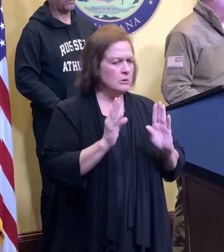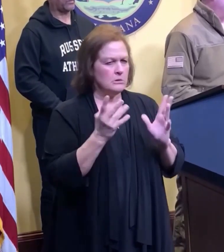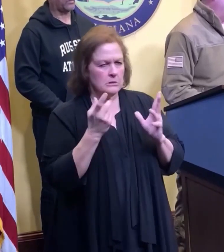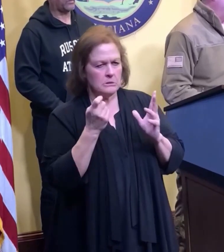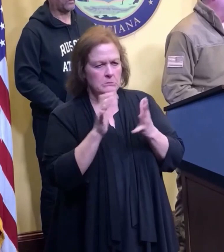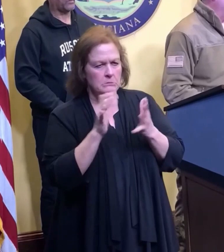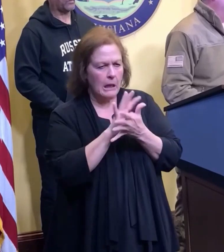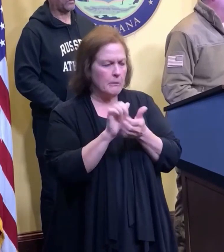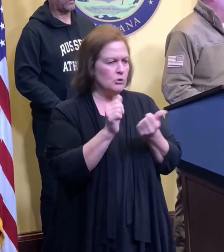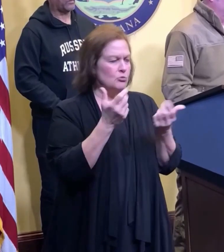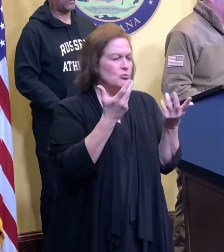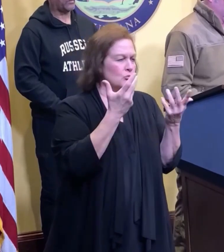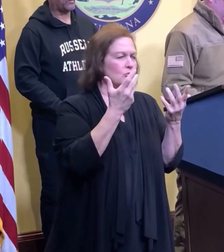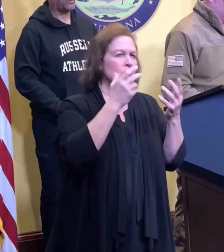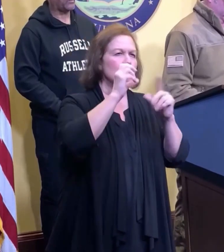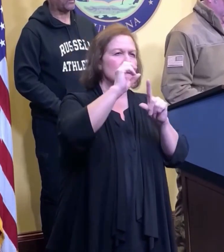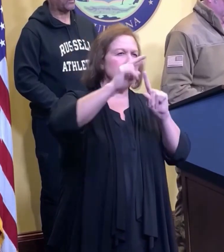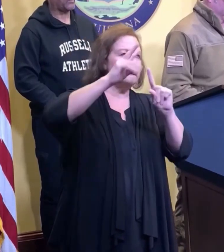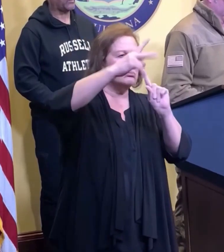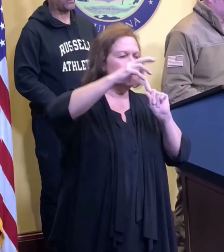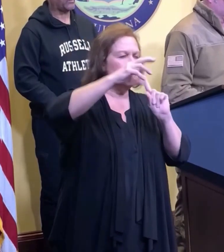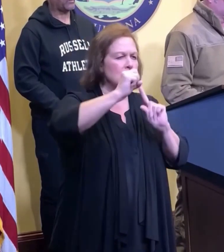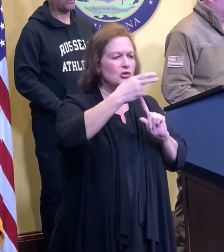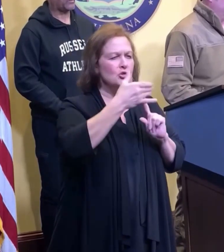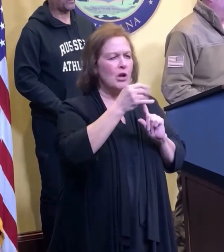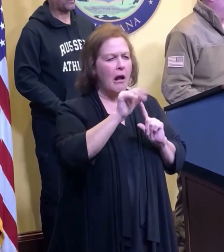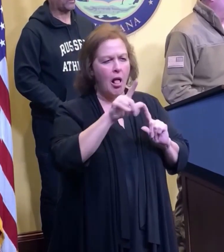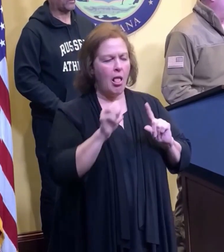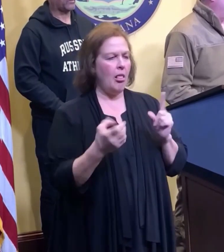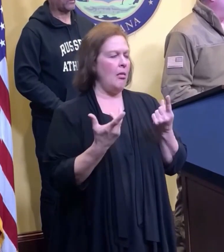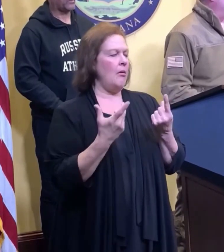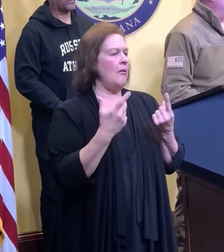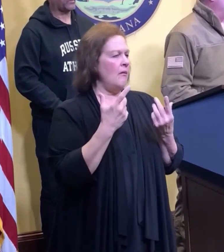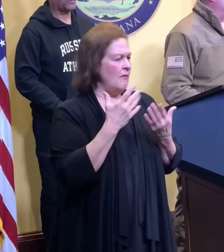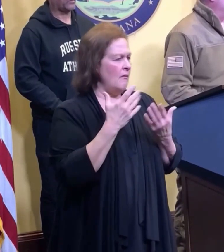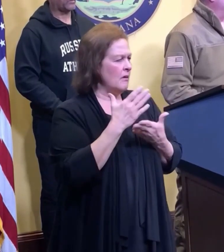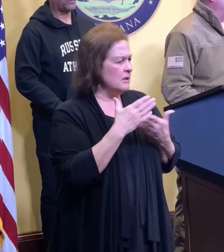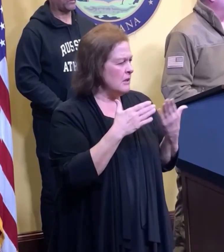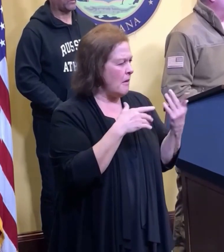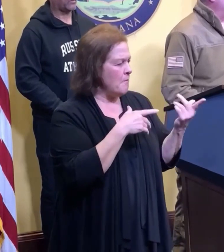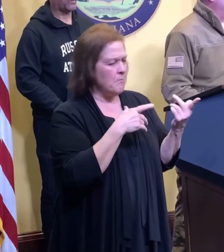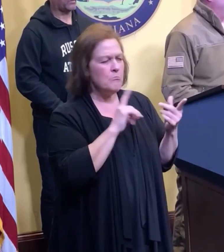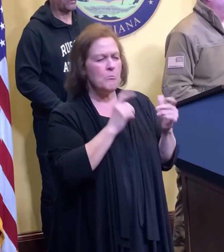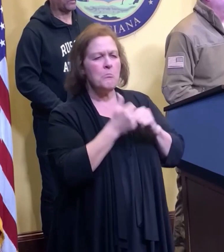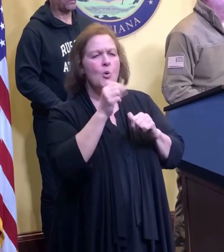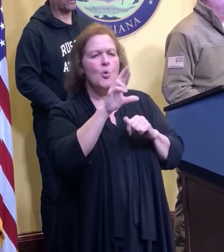siding those types of issues about five or six with more moderates major roof damage uh and